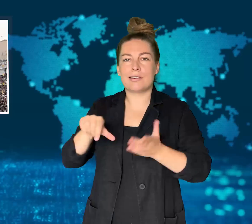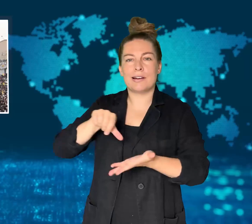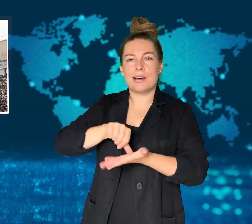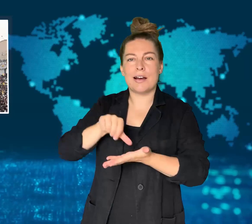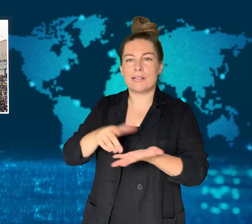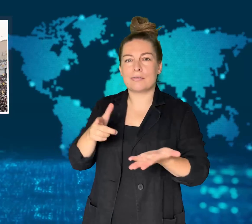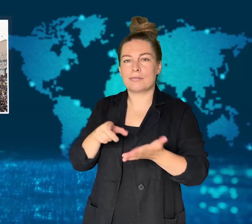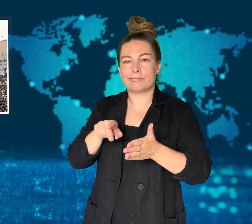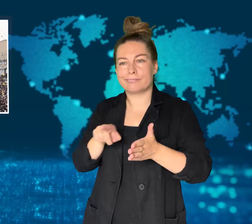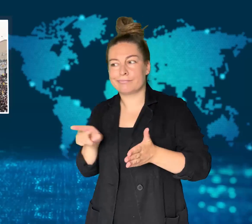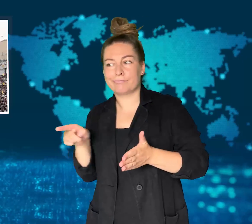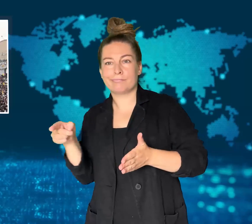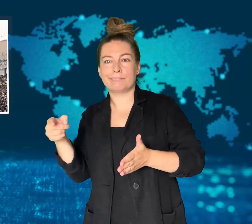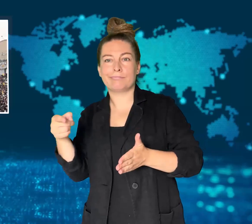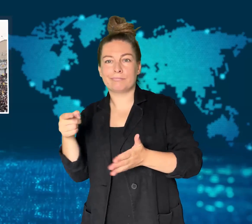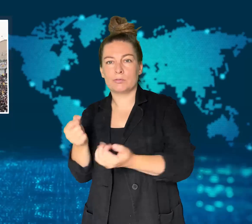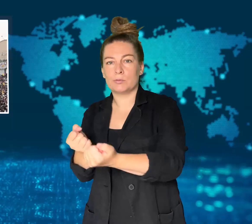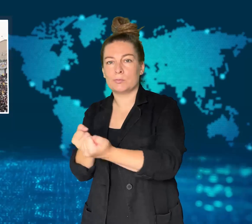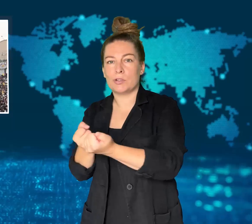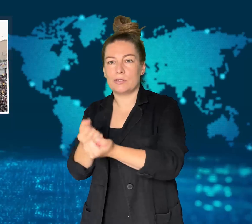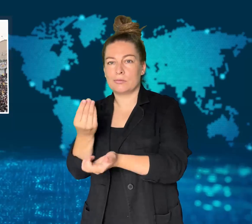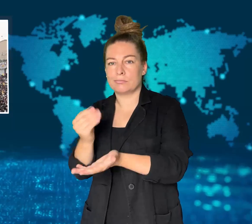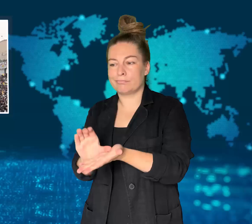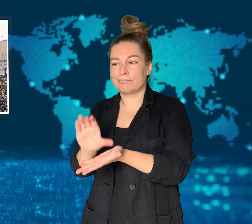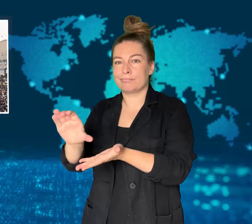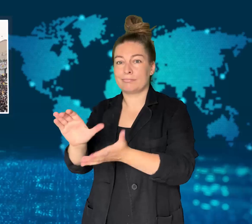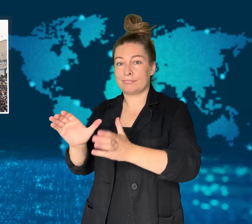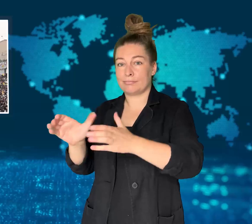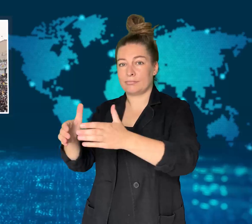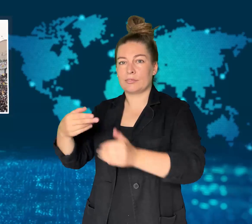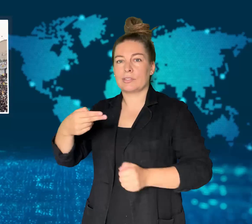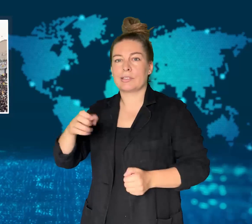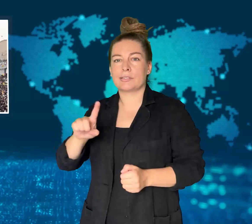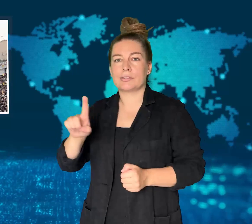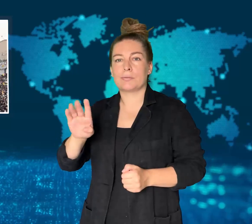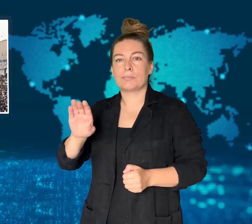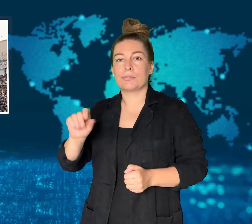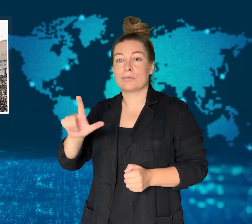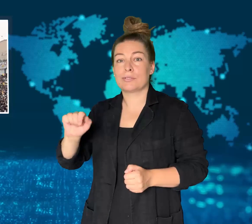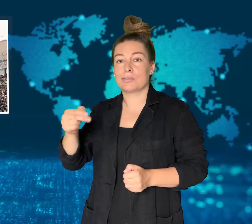and funding to Hezbollah, which has caused elevated tension.